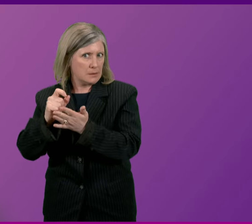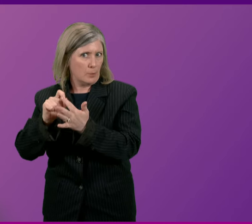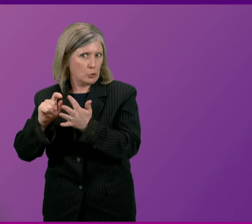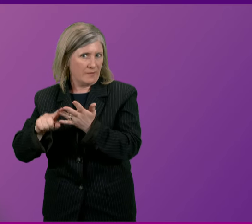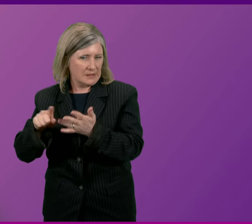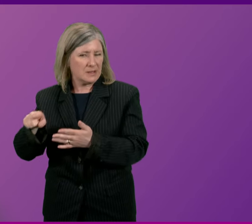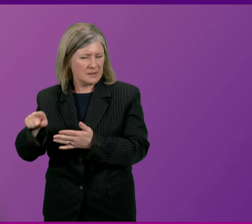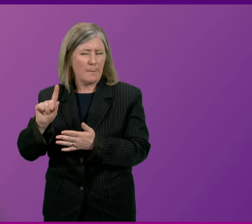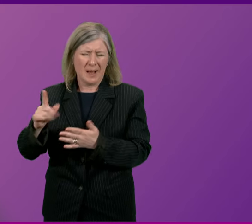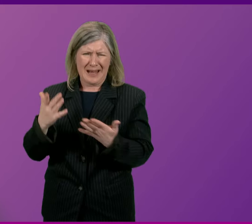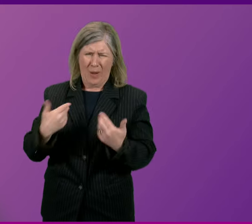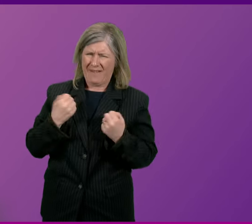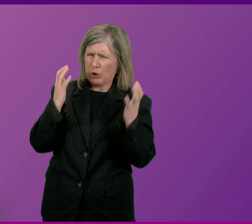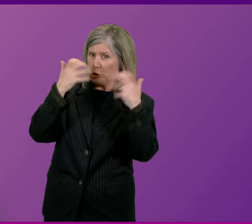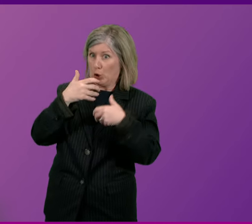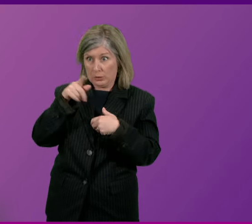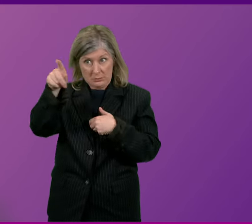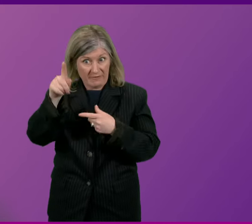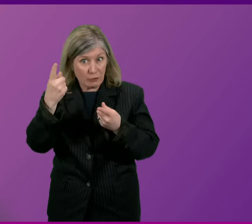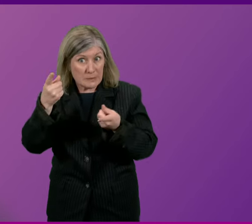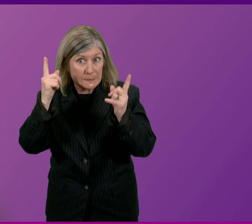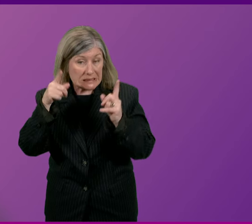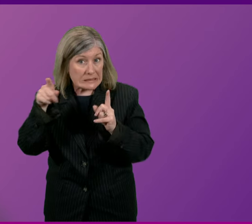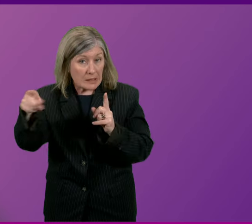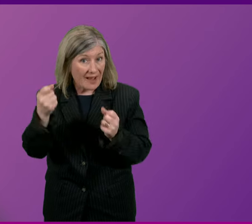that it appears clear that people at the top of the Post Office have